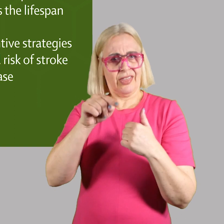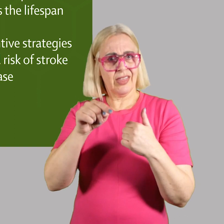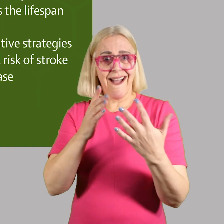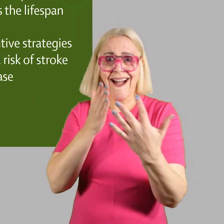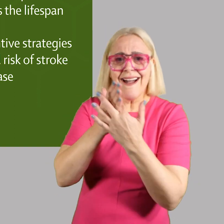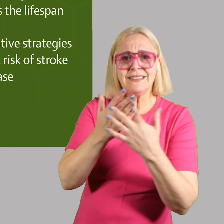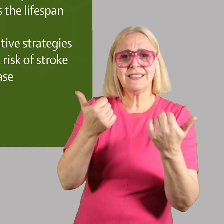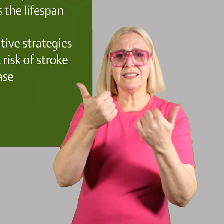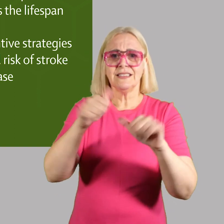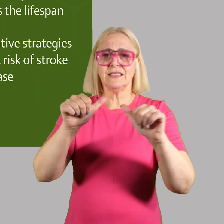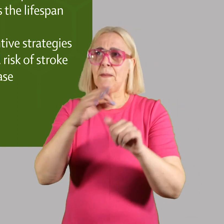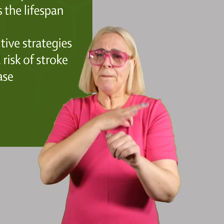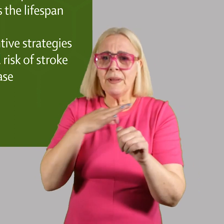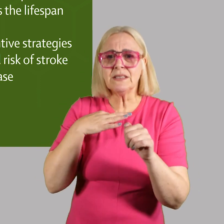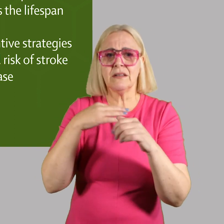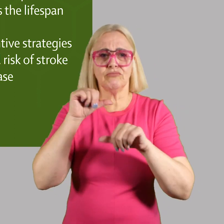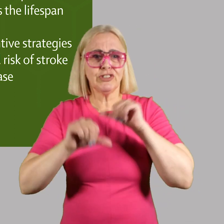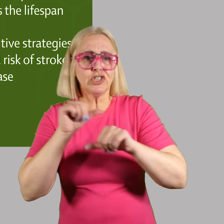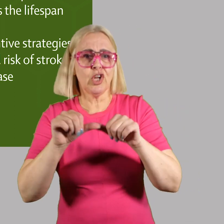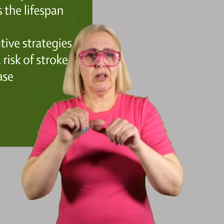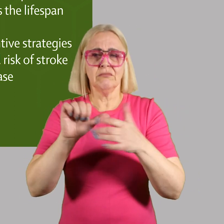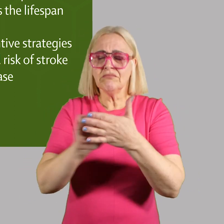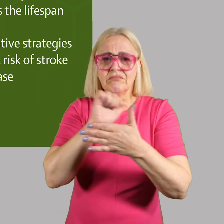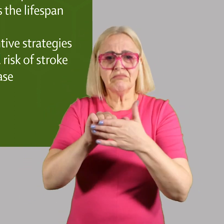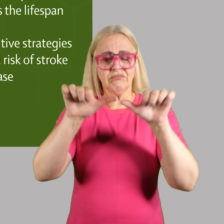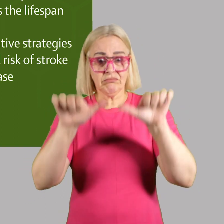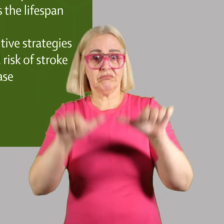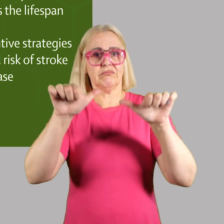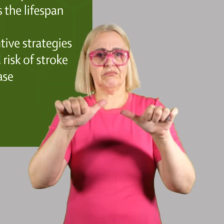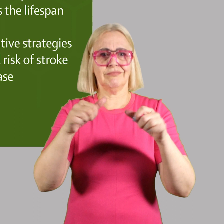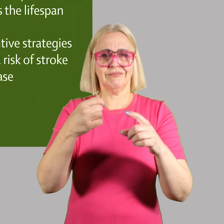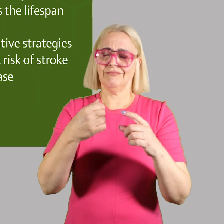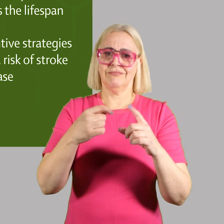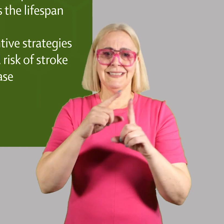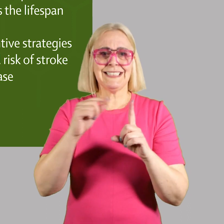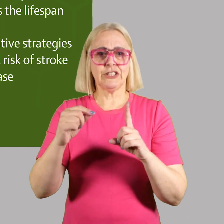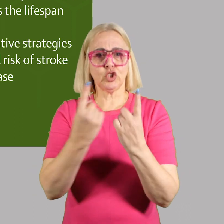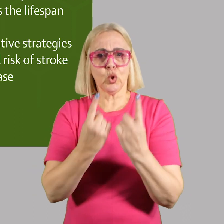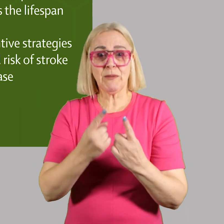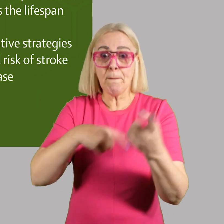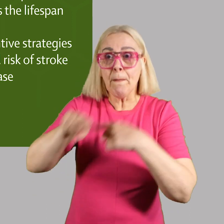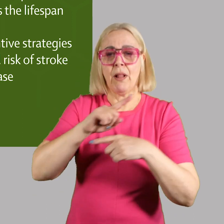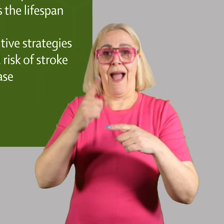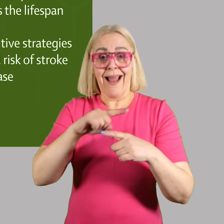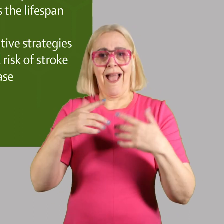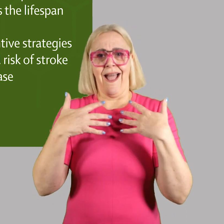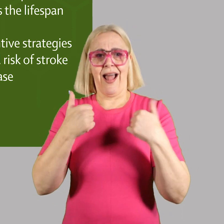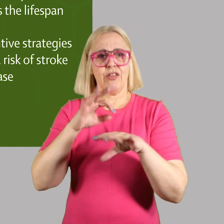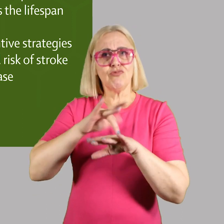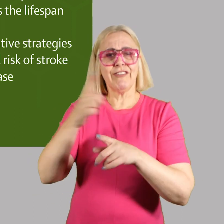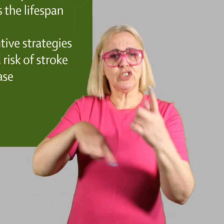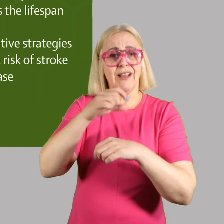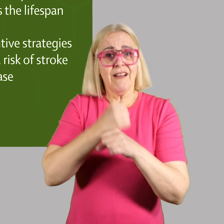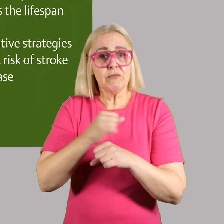affordable medications and procedures, including validated digital tools for laypeople and health professionals.